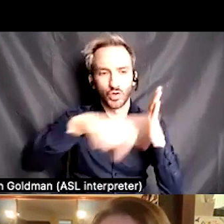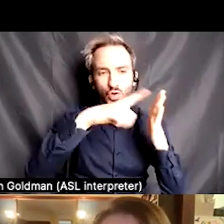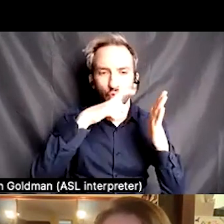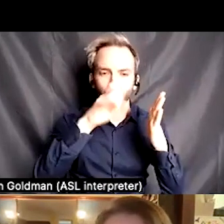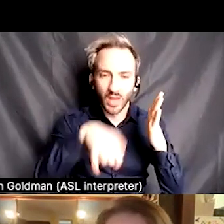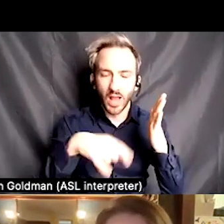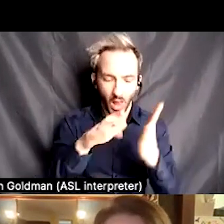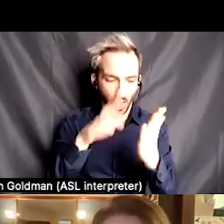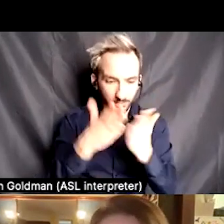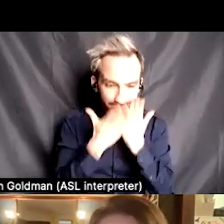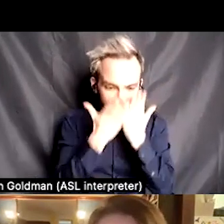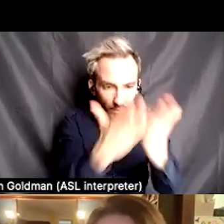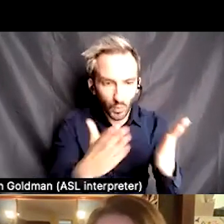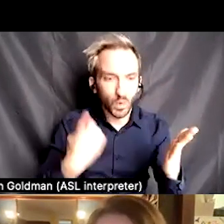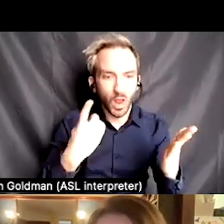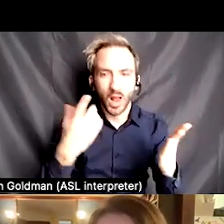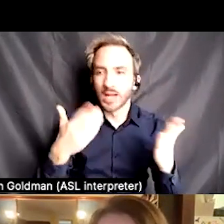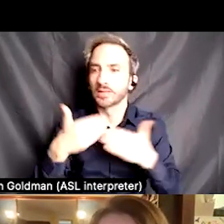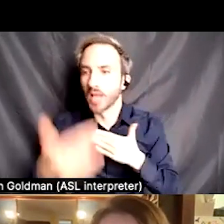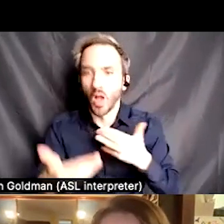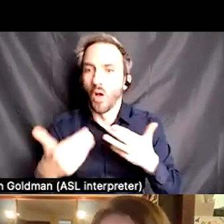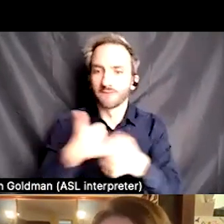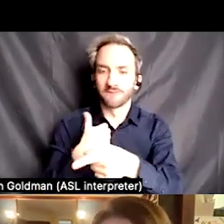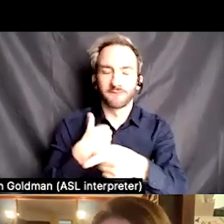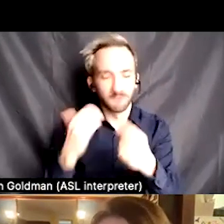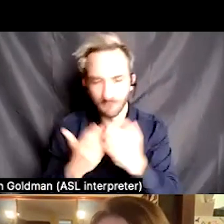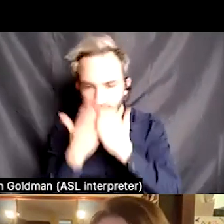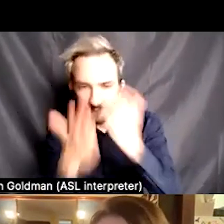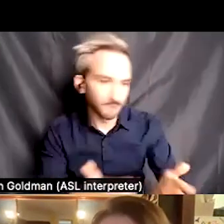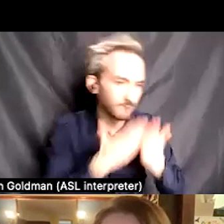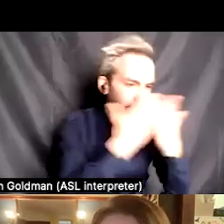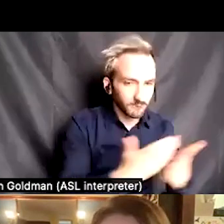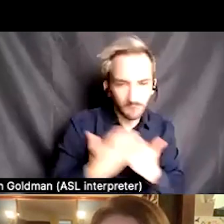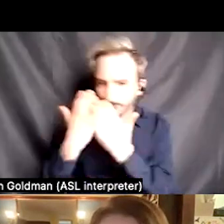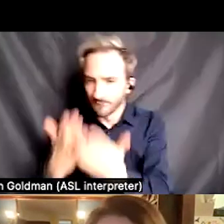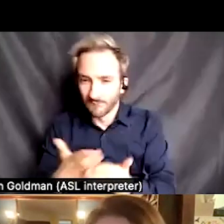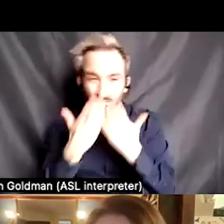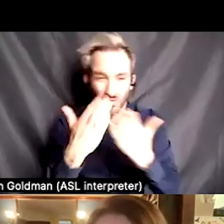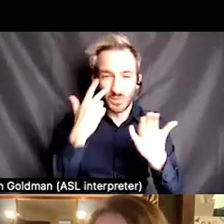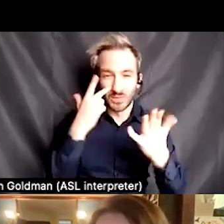And we really see that sort of series or related titles action in this category.